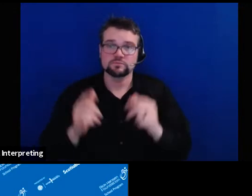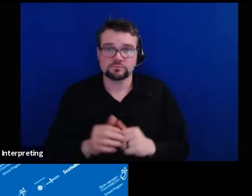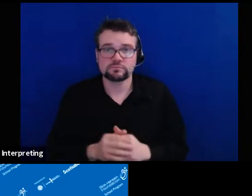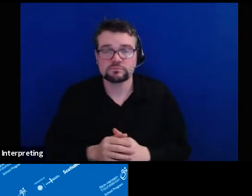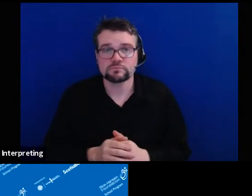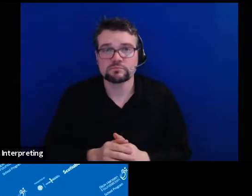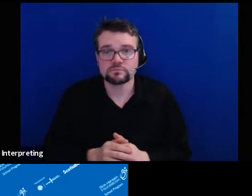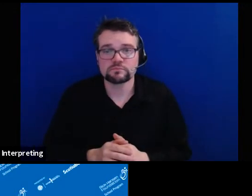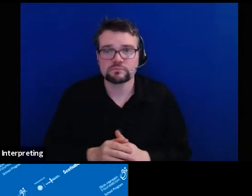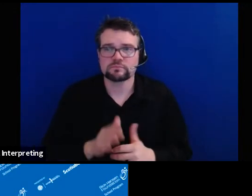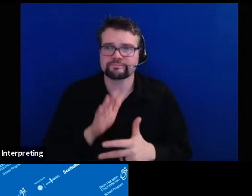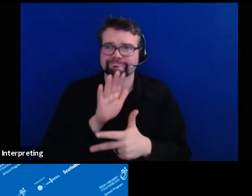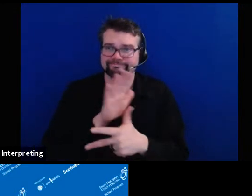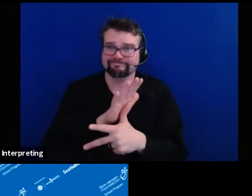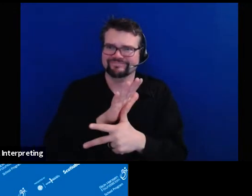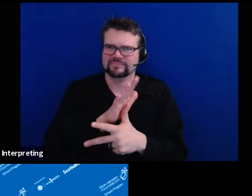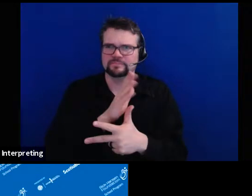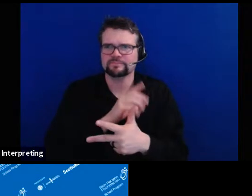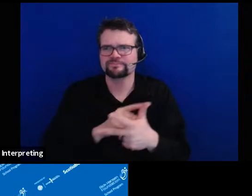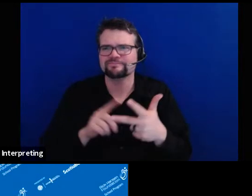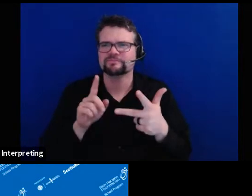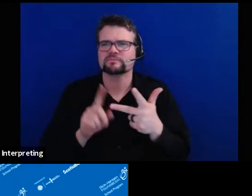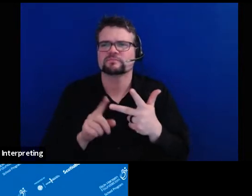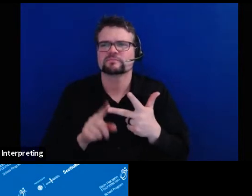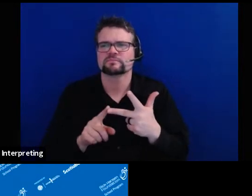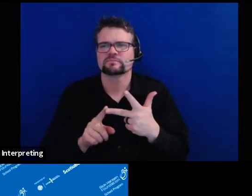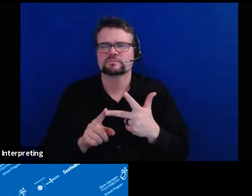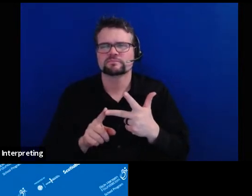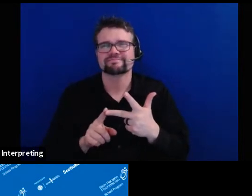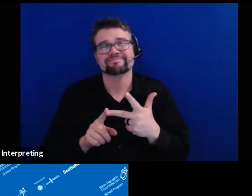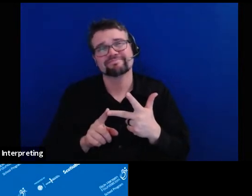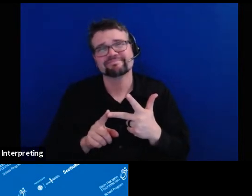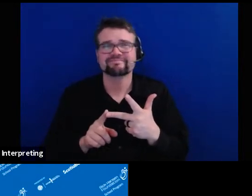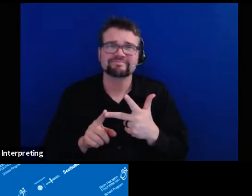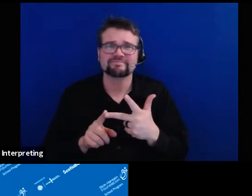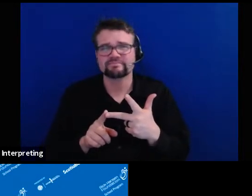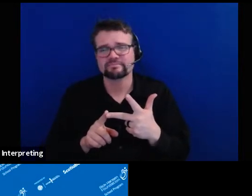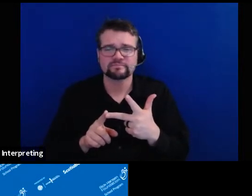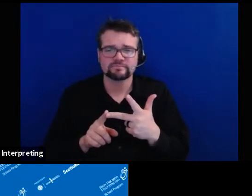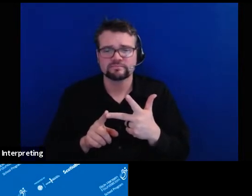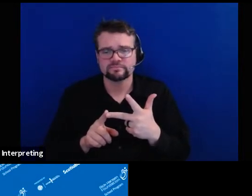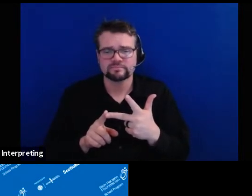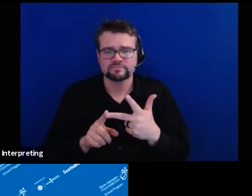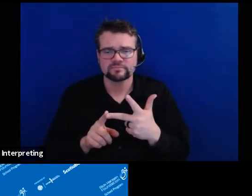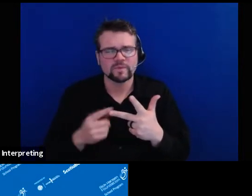AND I GUESS THE THIRD ONE WOULD PROBABLY BE -- I DON'T KNOW, MY